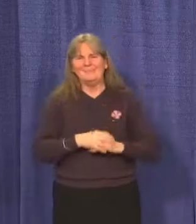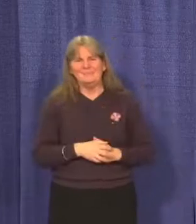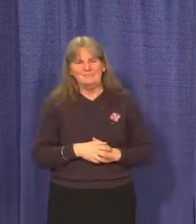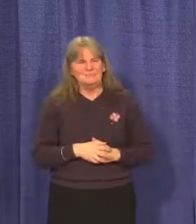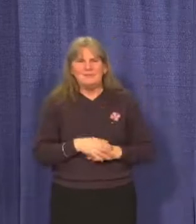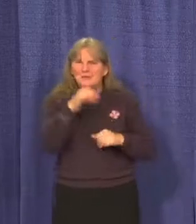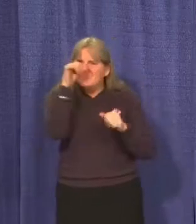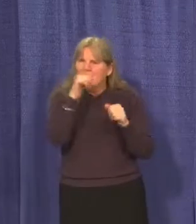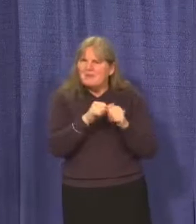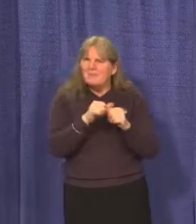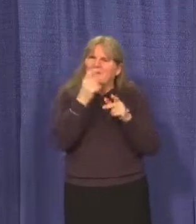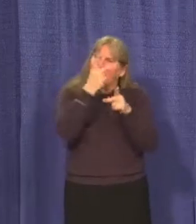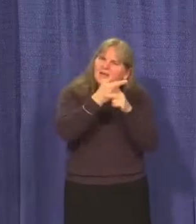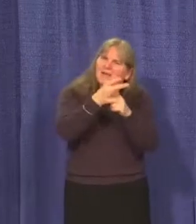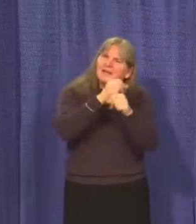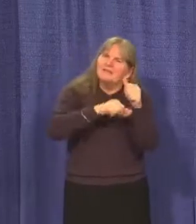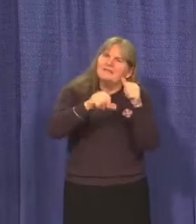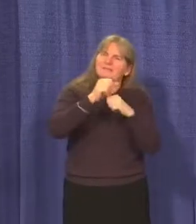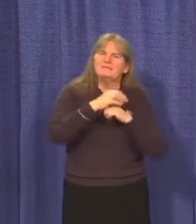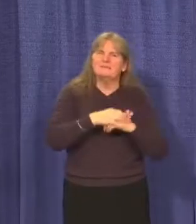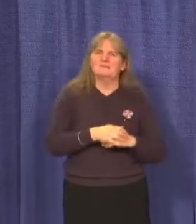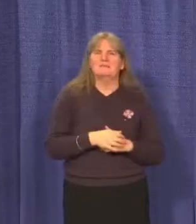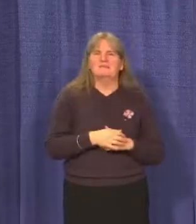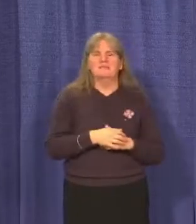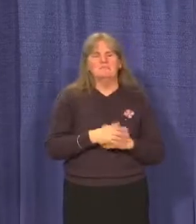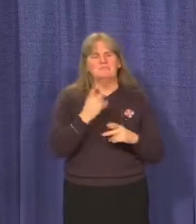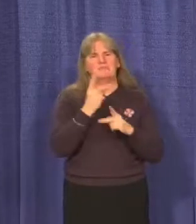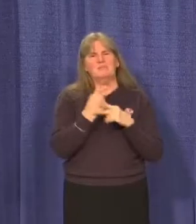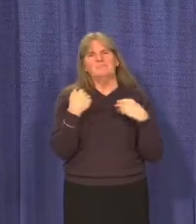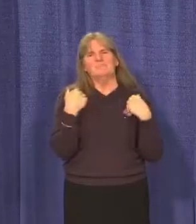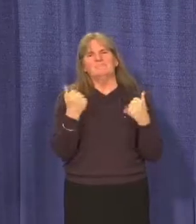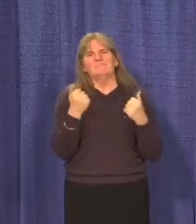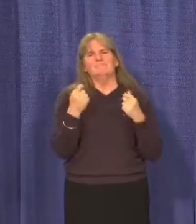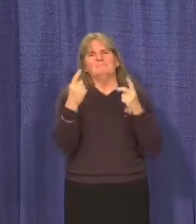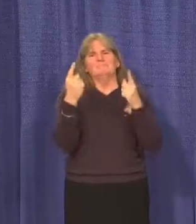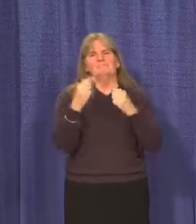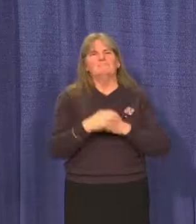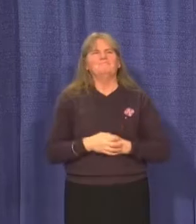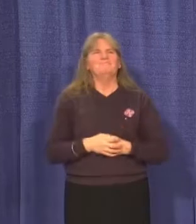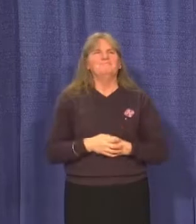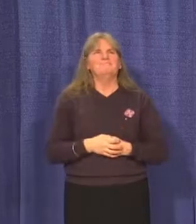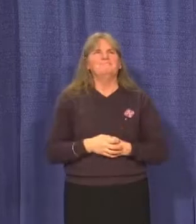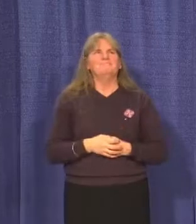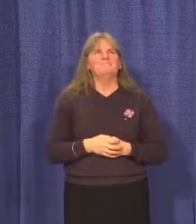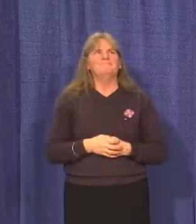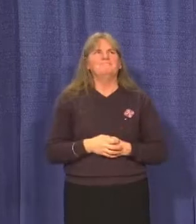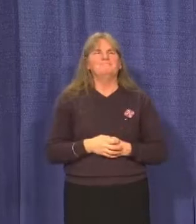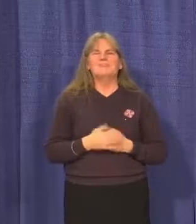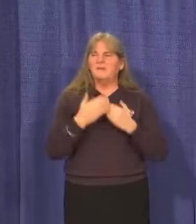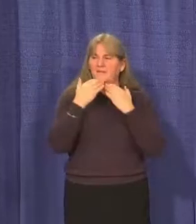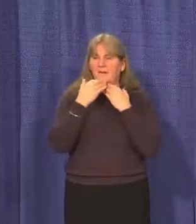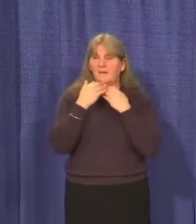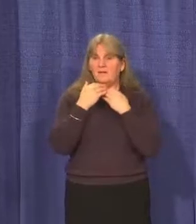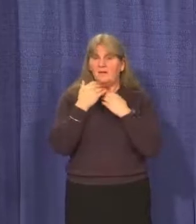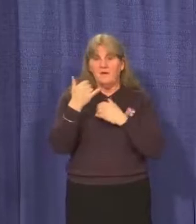And remember to take care of each other, and stay a while. Pat: Thank you, both. We will move now to the phone